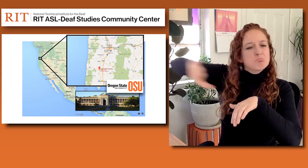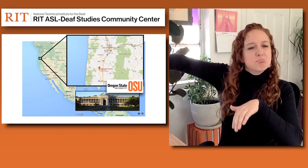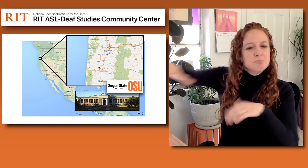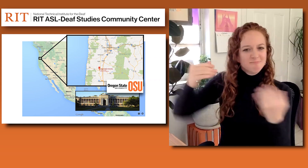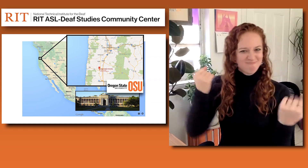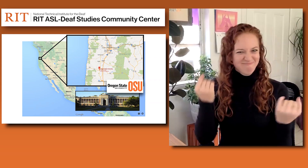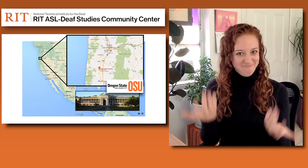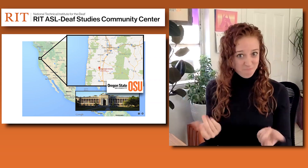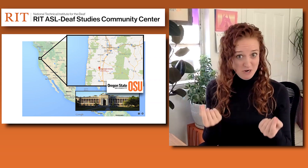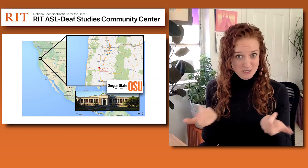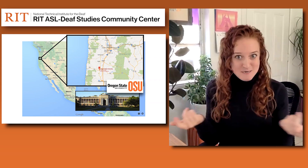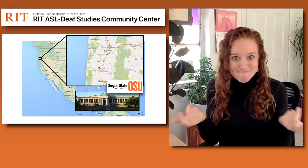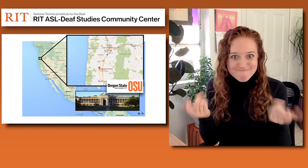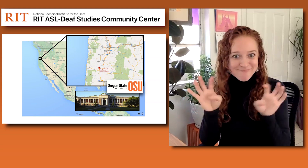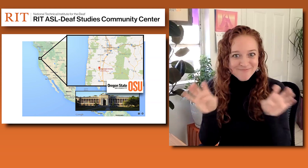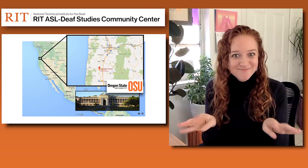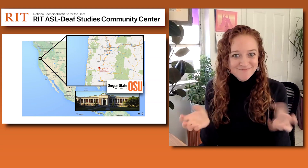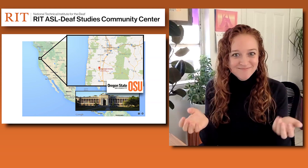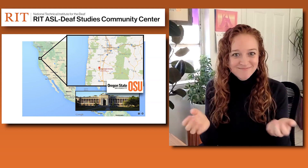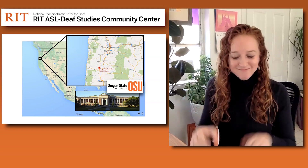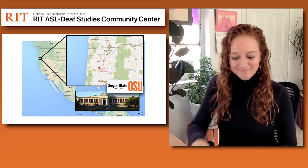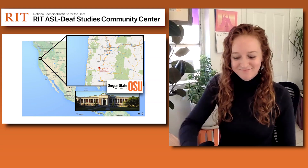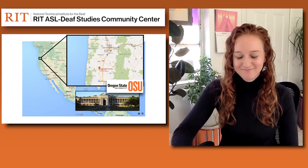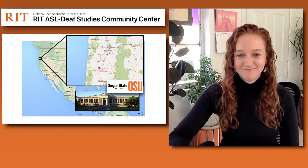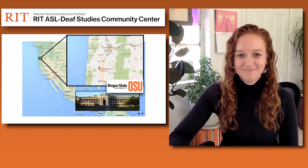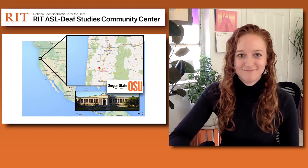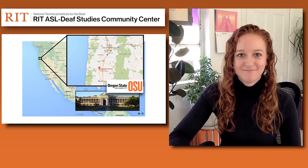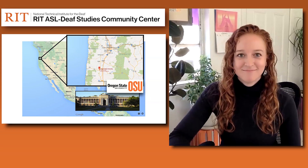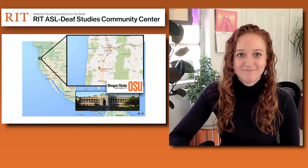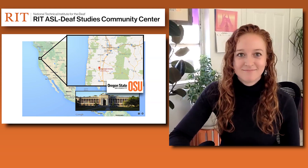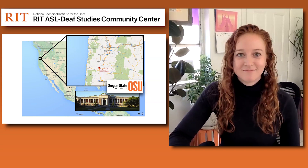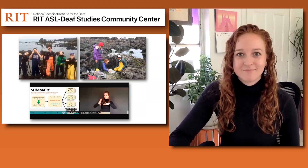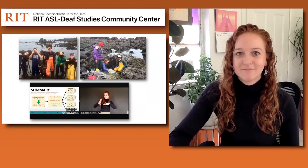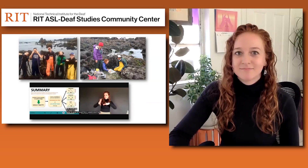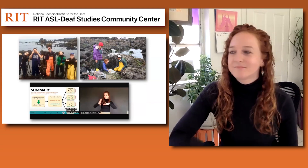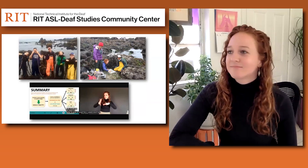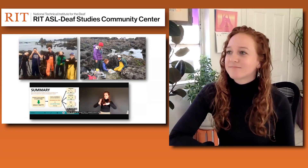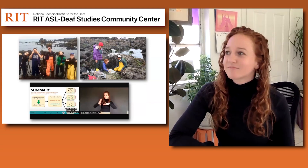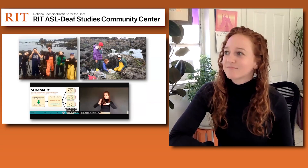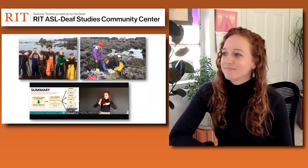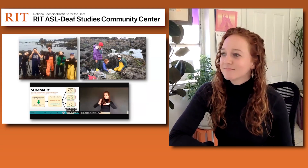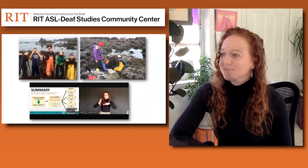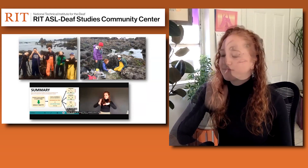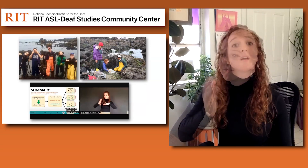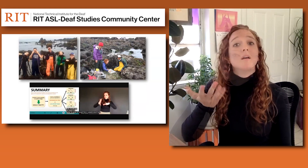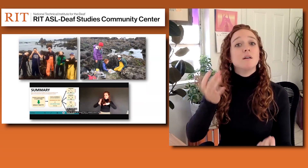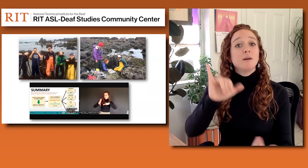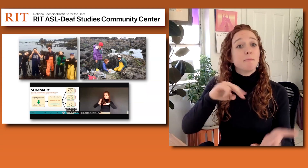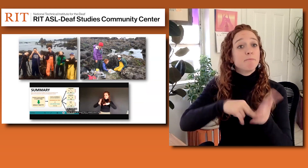science with ASL. It's an iterative, constant experience.